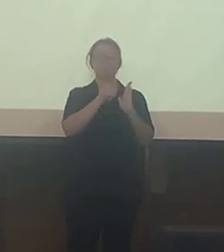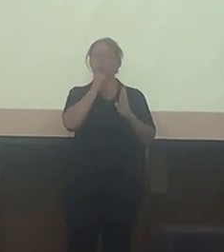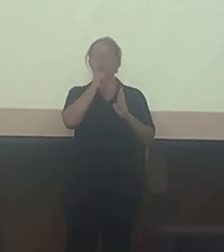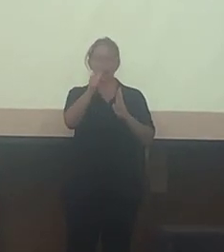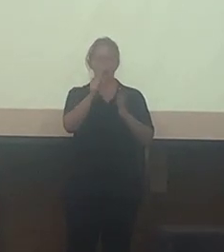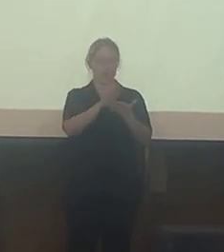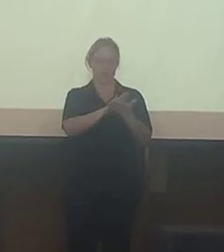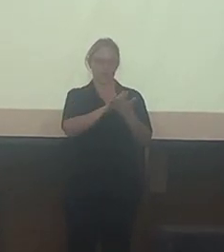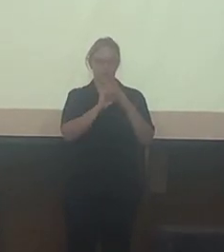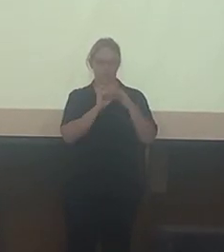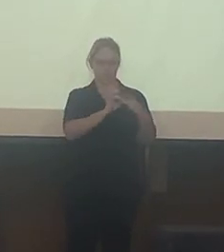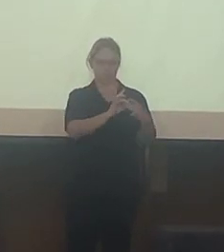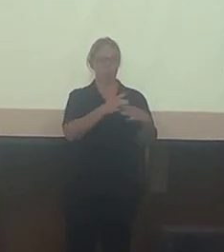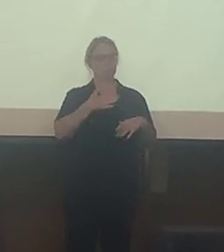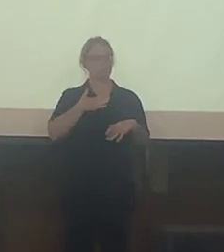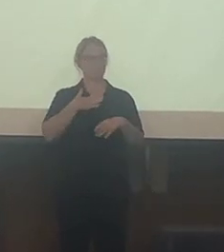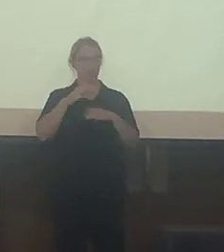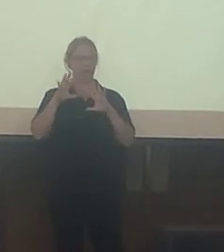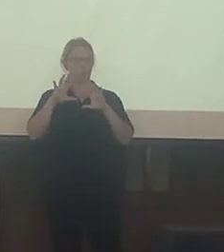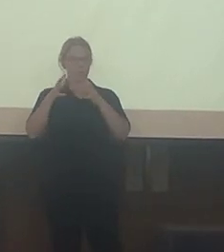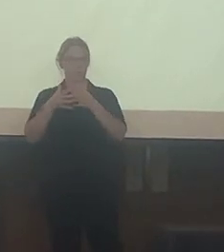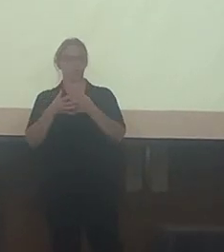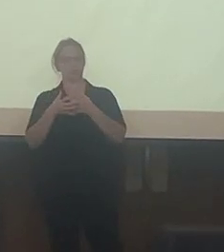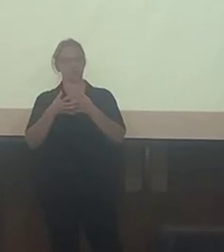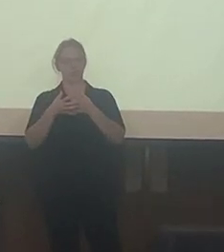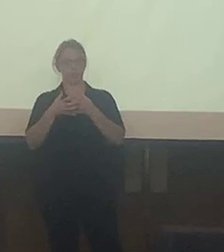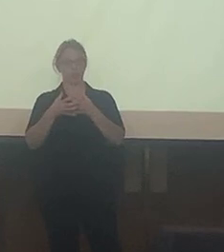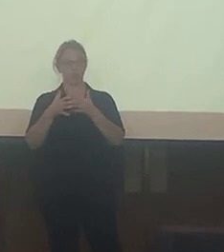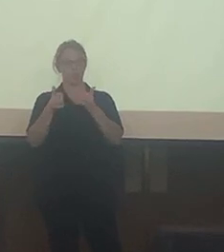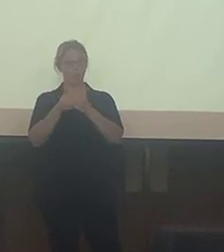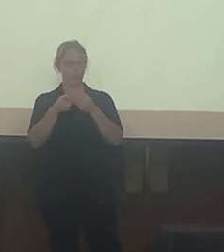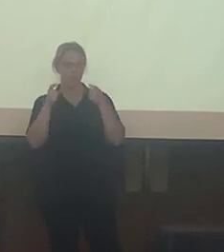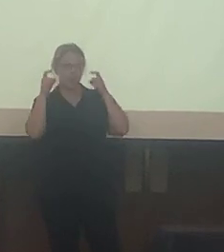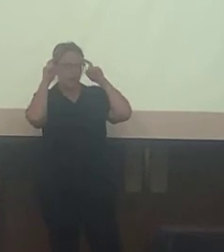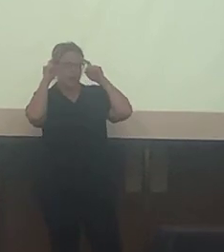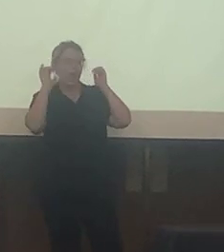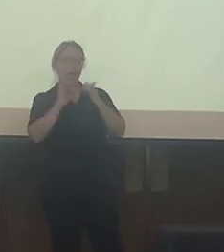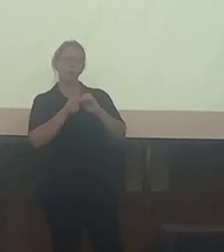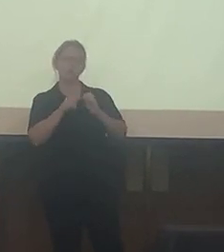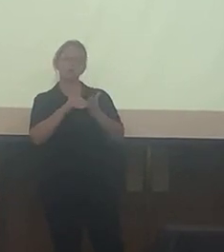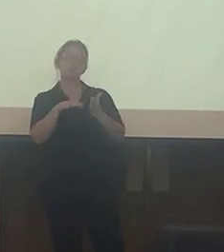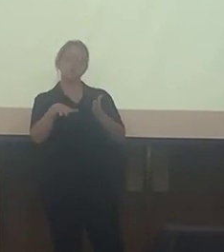so in my world that's how how with the hearing aids on how does this student hear in the sound